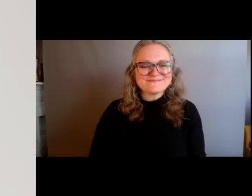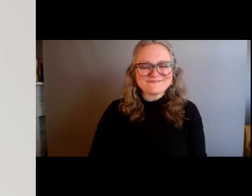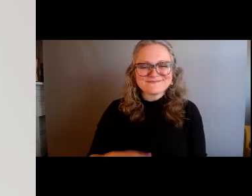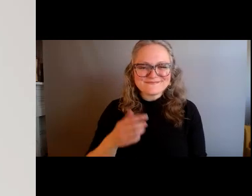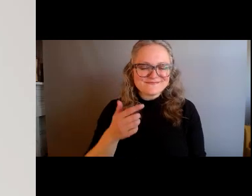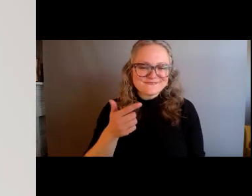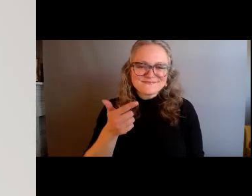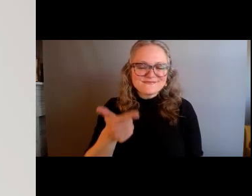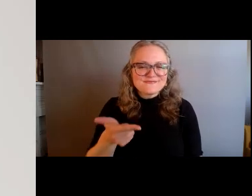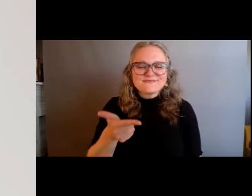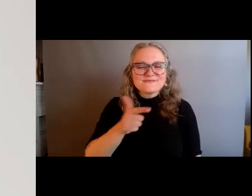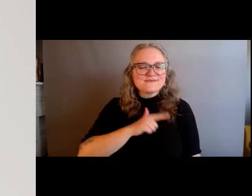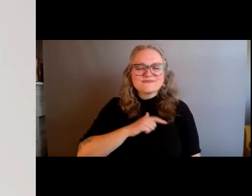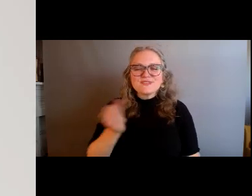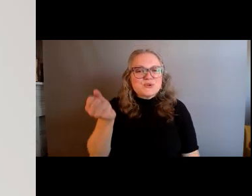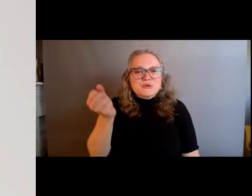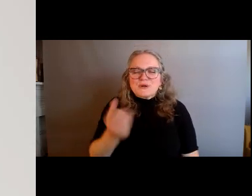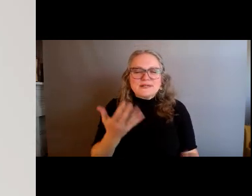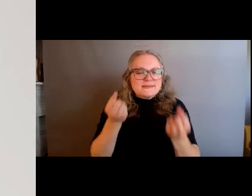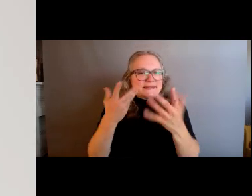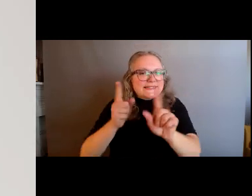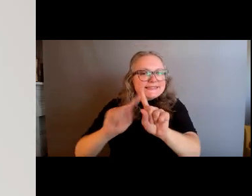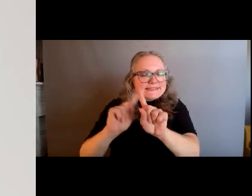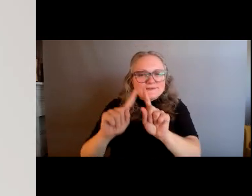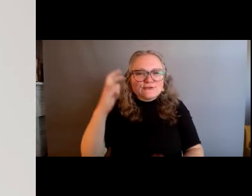The middle ear oscills. Not functioning right.